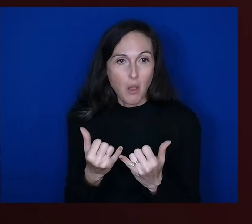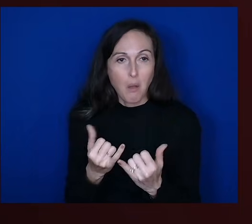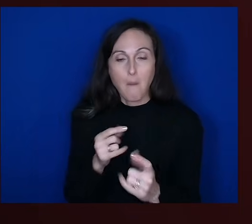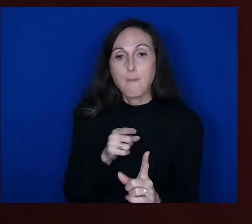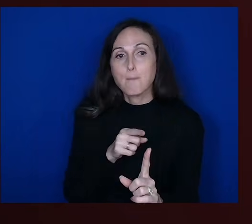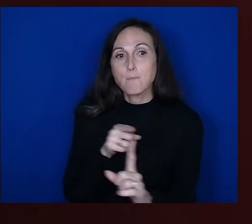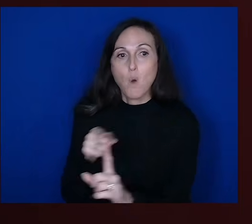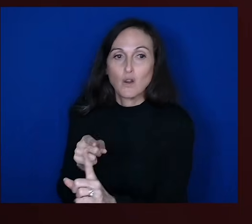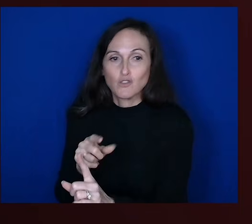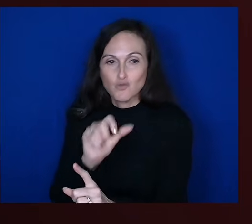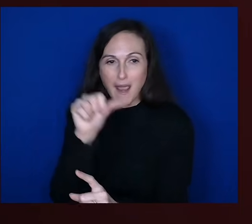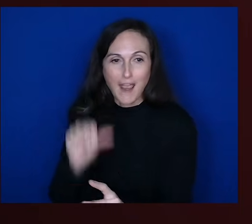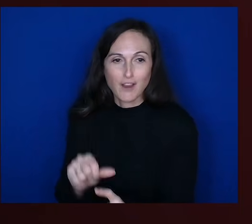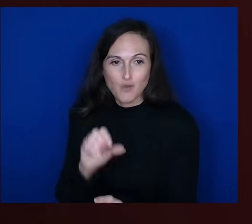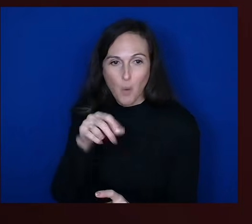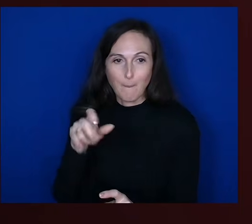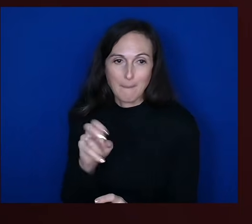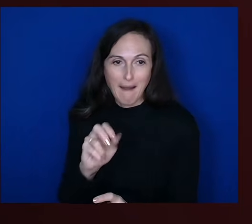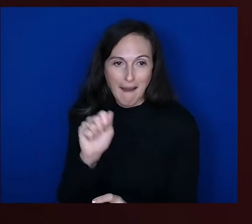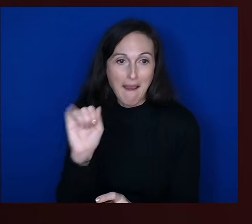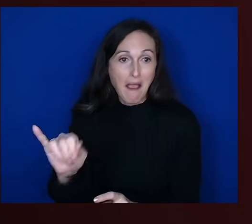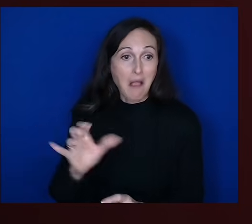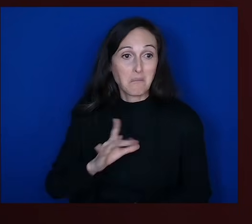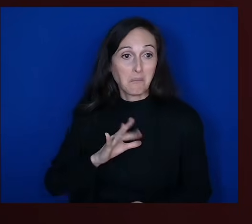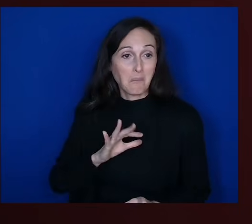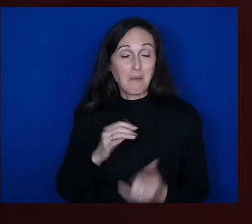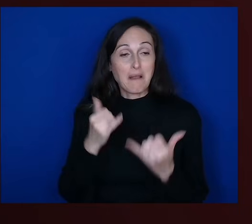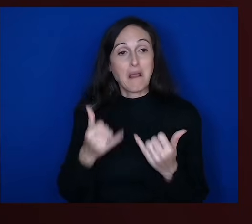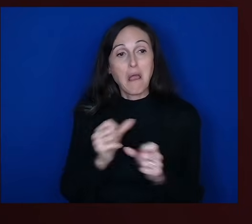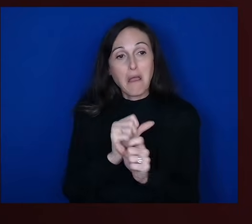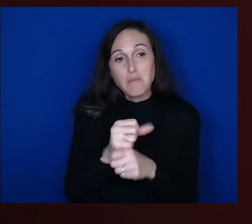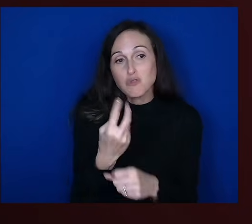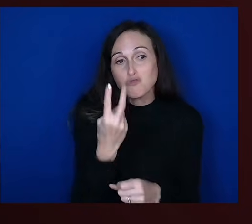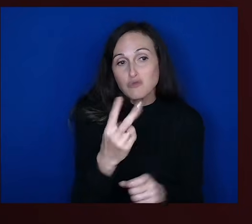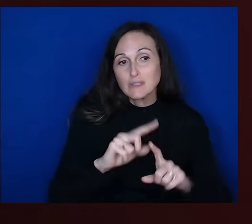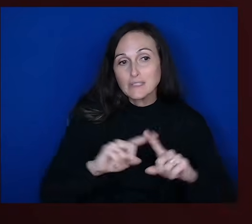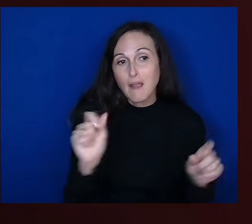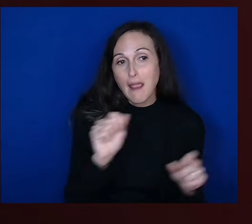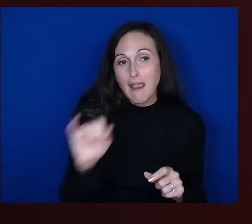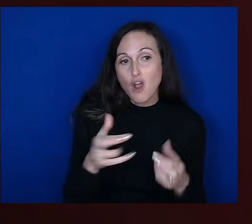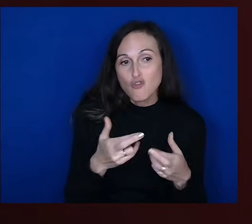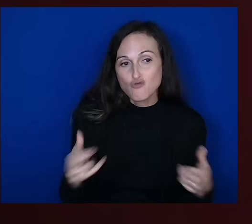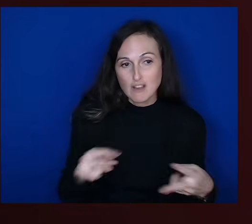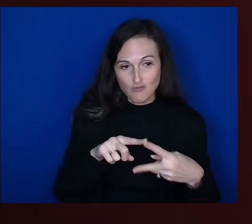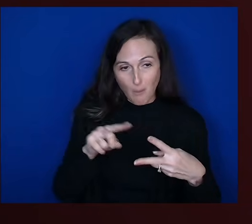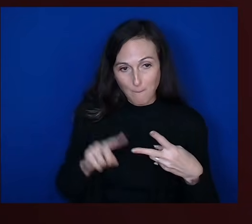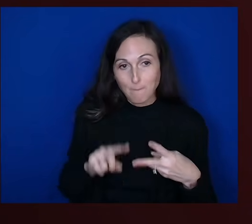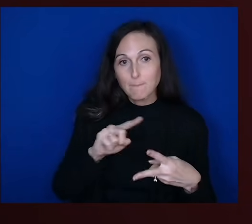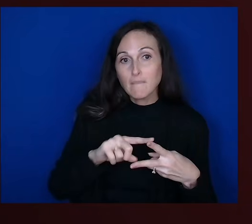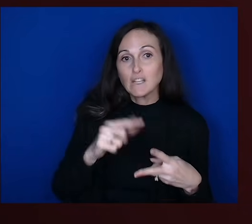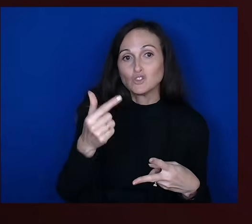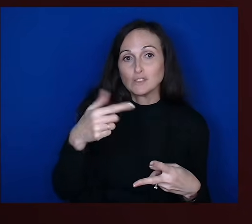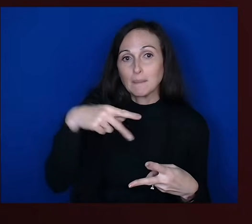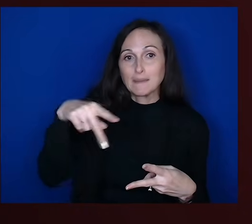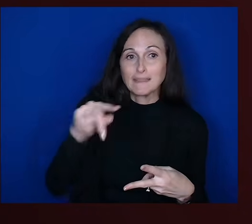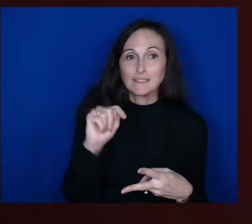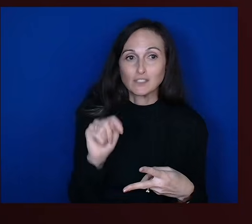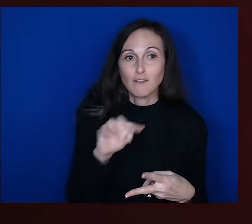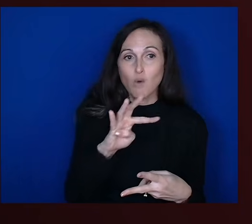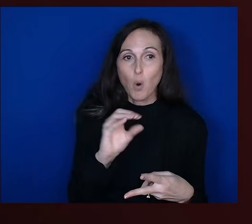So, we actually create two different AI researchers. We create GPT-4o mini, which you're used to, those LM -- LLM things.